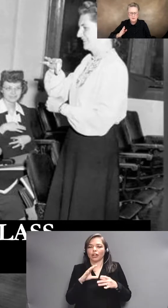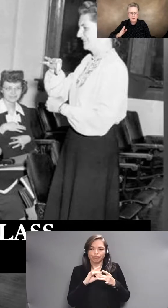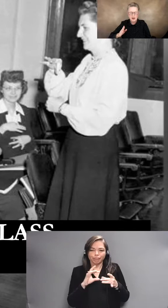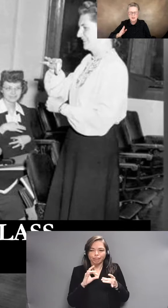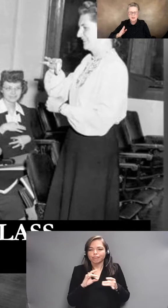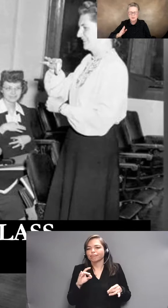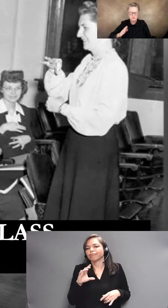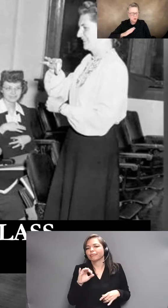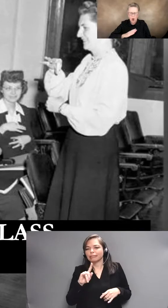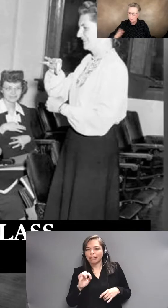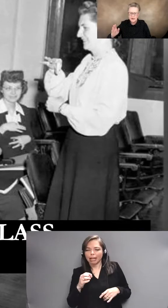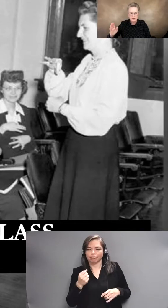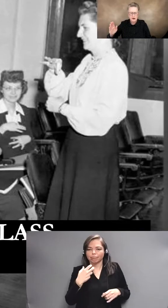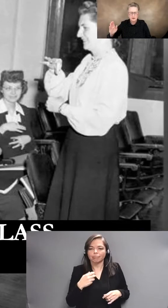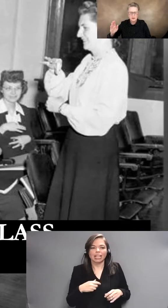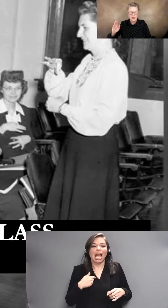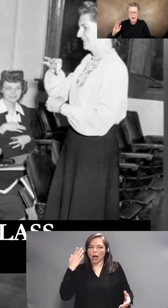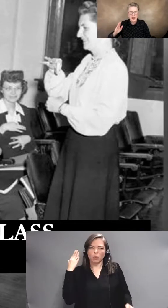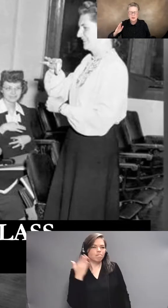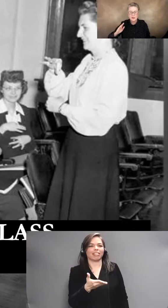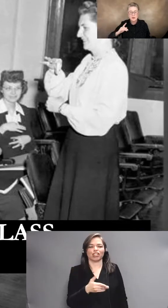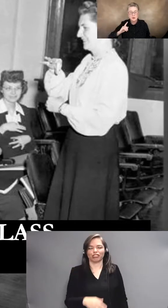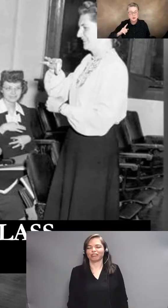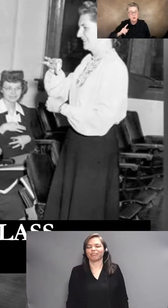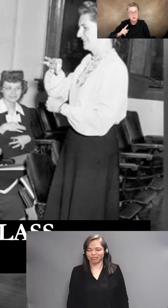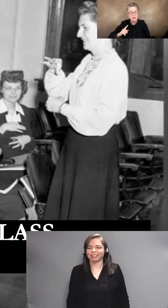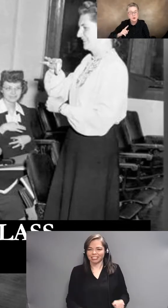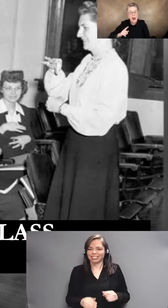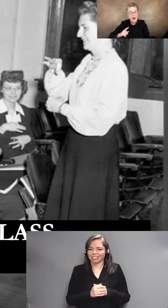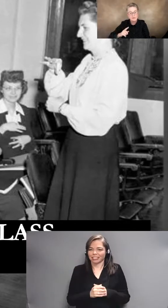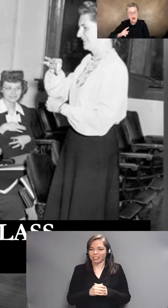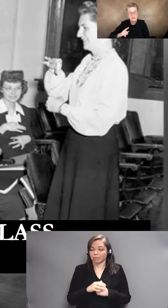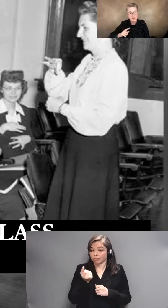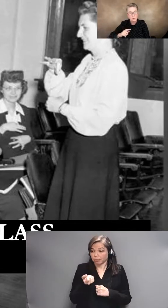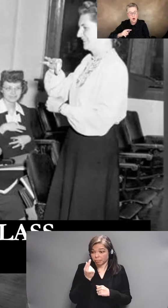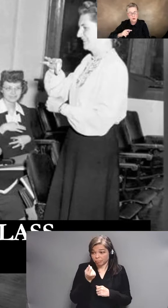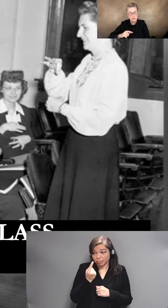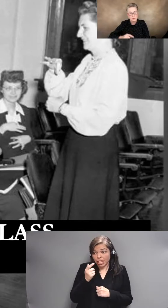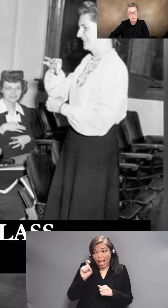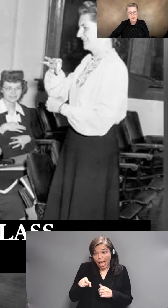and I said, I'll be there, and she said, but you have to have Carol Patri with you and I